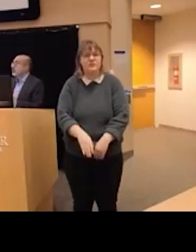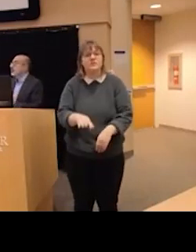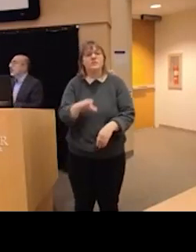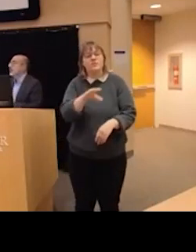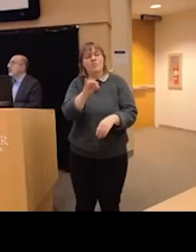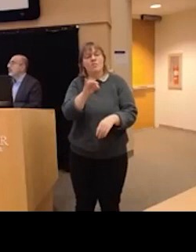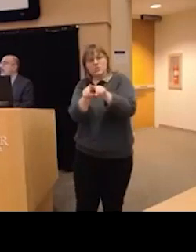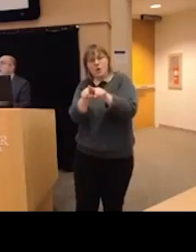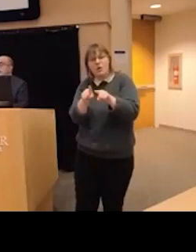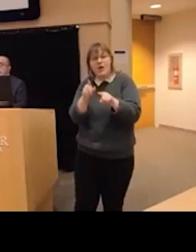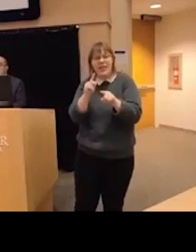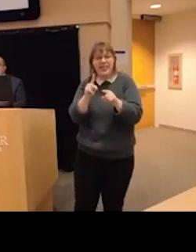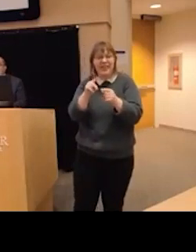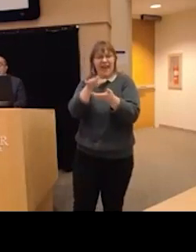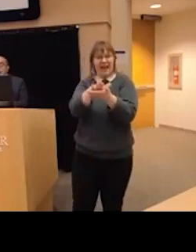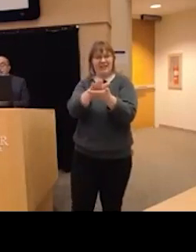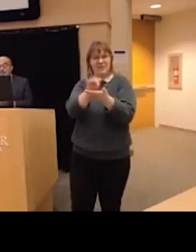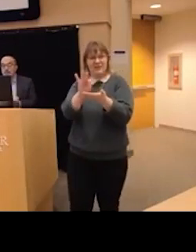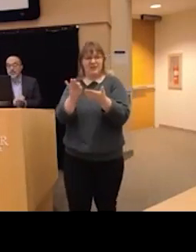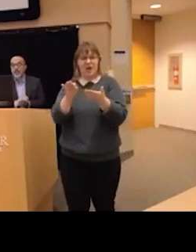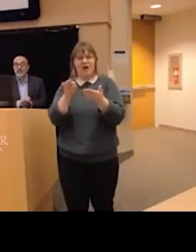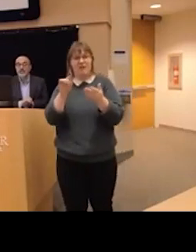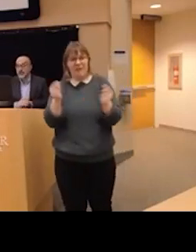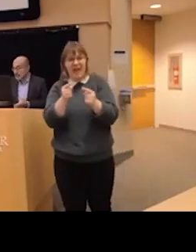all of you know the sort of the epidemics of pain and Opia addiction are really connected